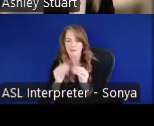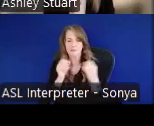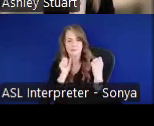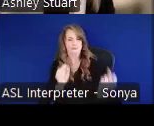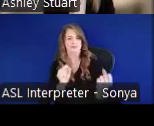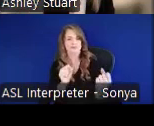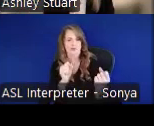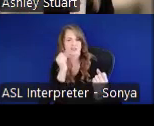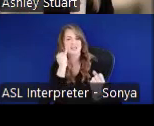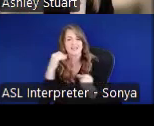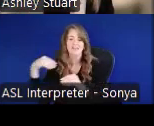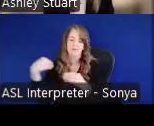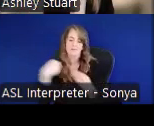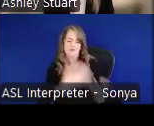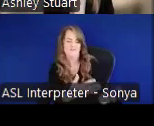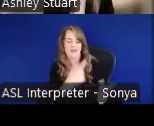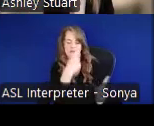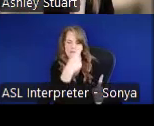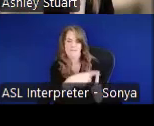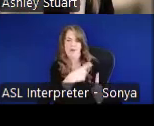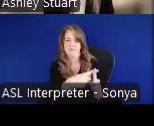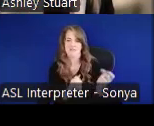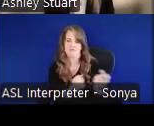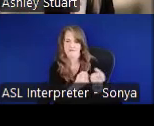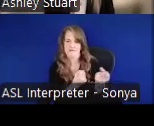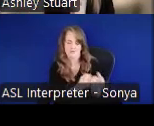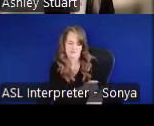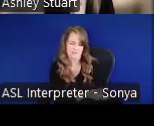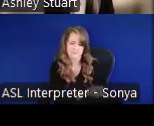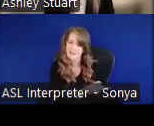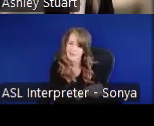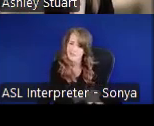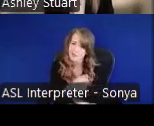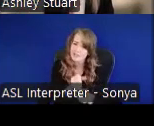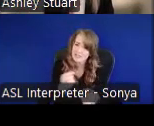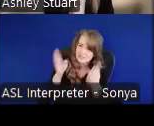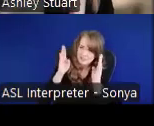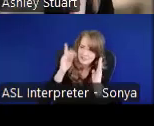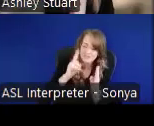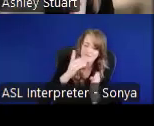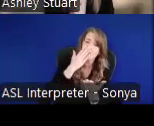reinforcement. Essentially, the child's getting the attention for the good things that they're doing. They're getting all of